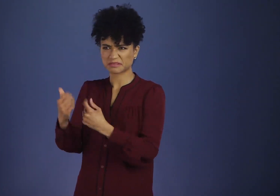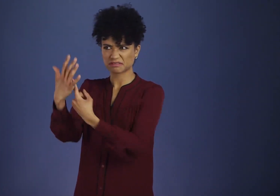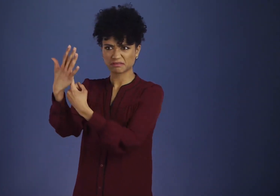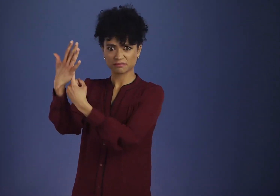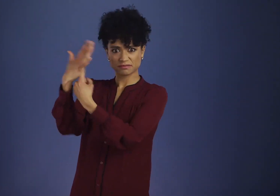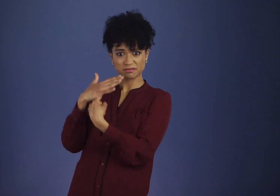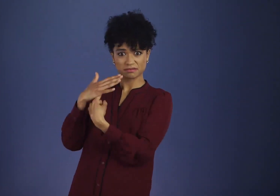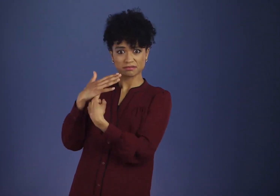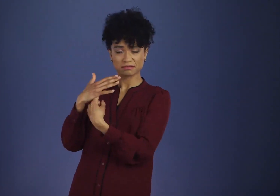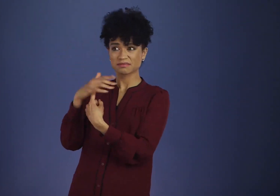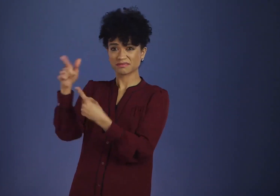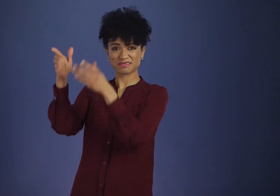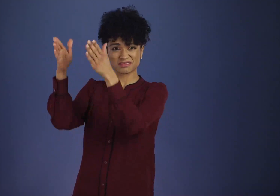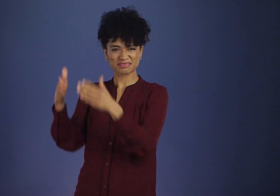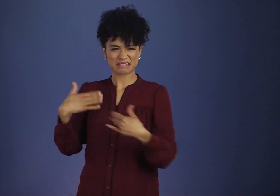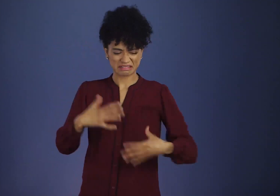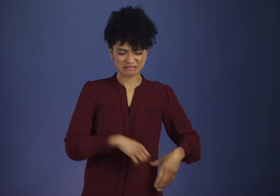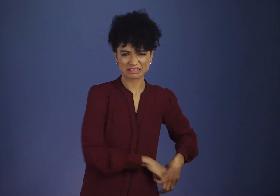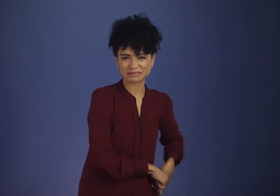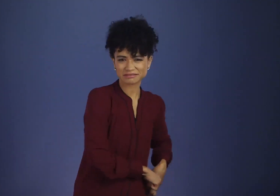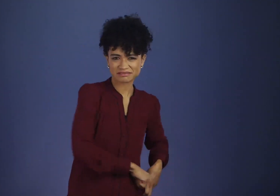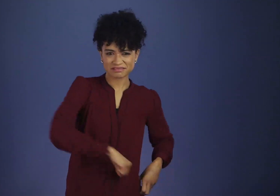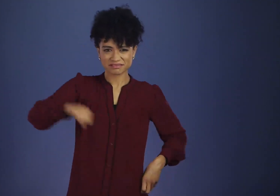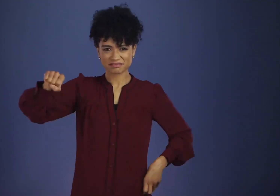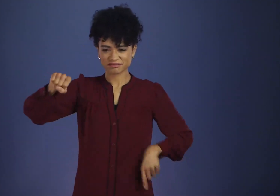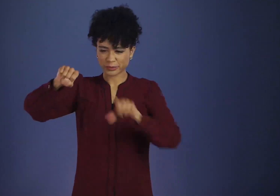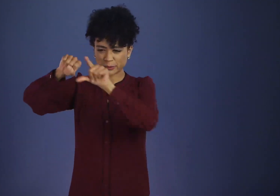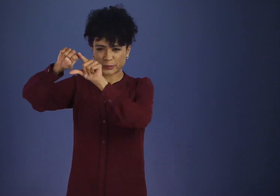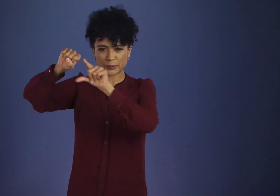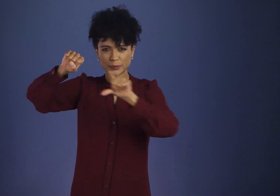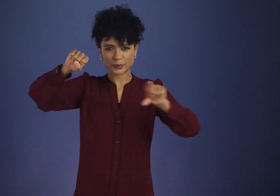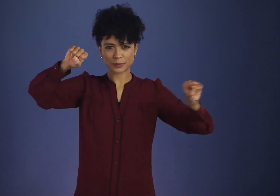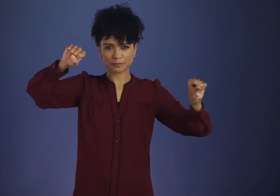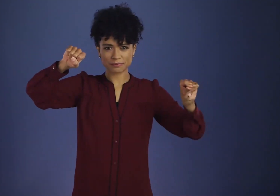The tyrant alcohol wielded a double-edged sword over us: